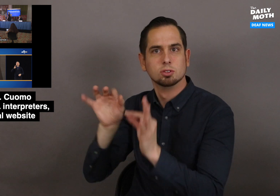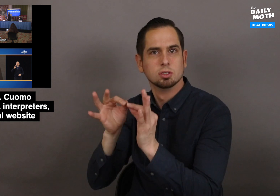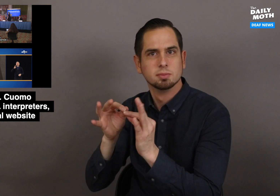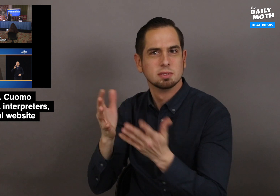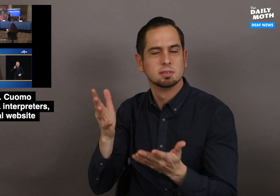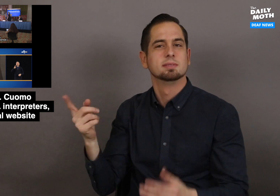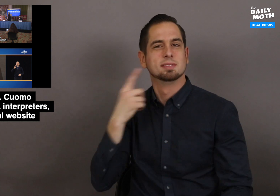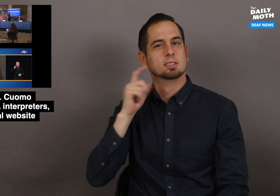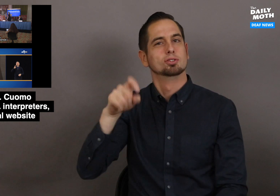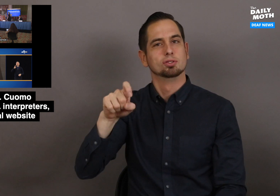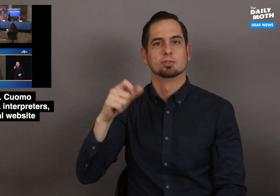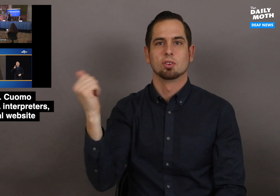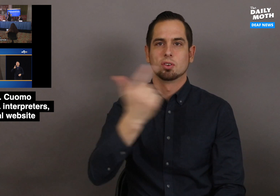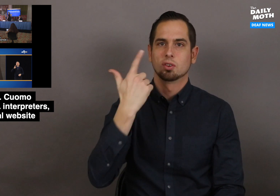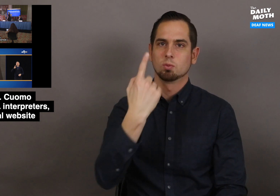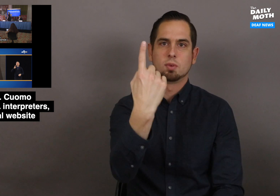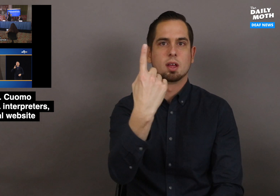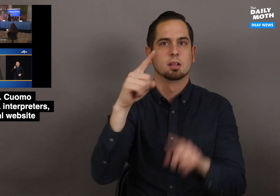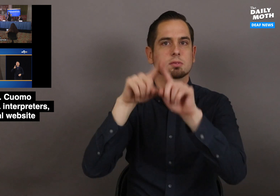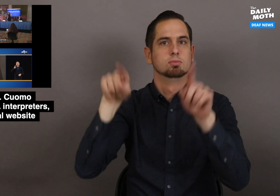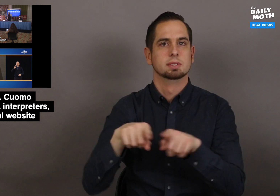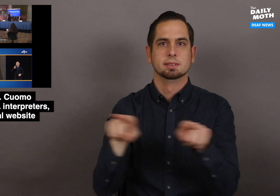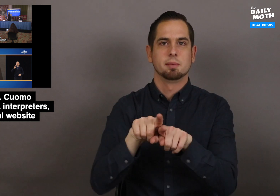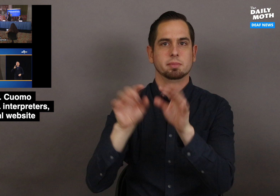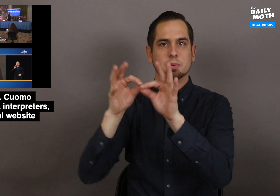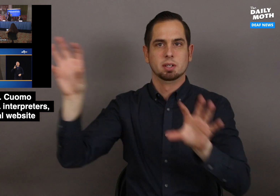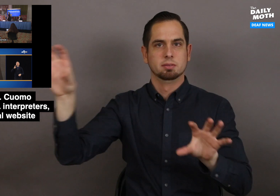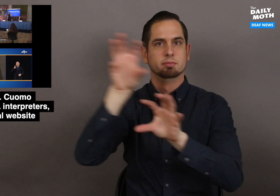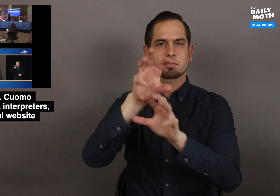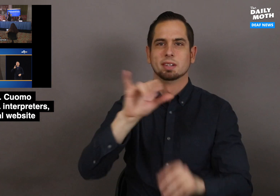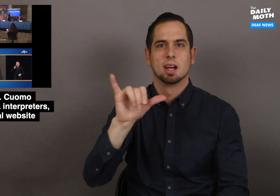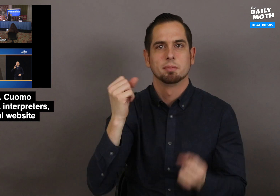the ASL interpretation. He thinks it should be all there on one screen,